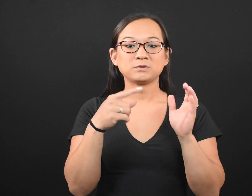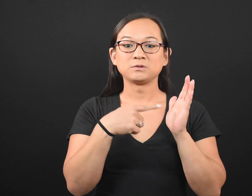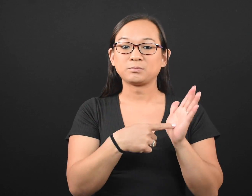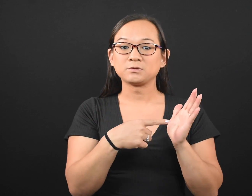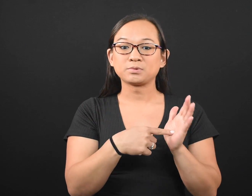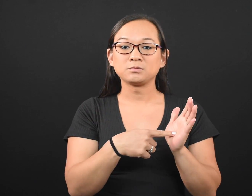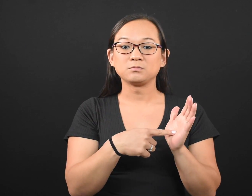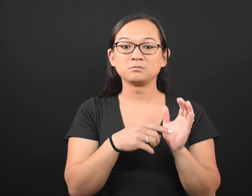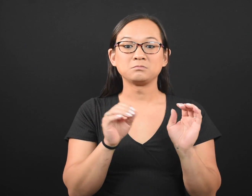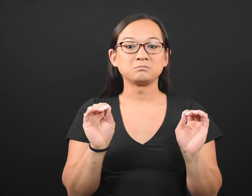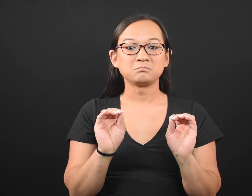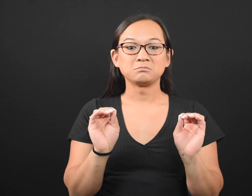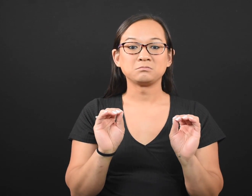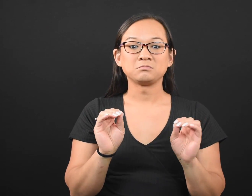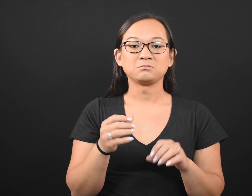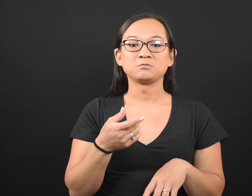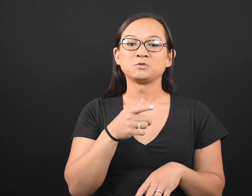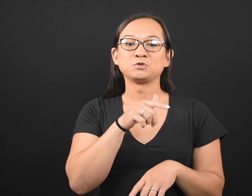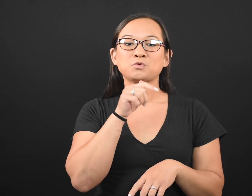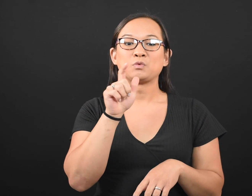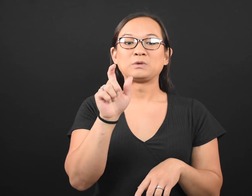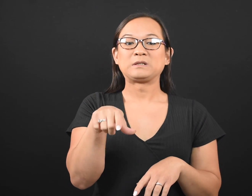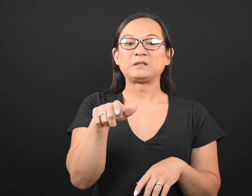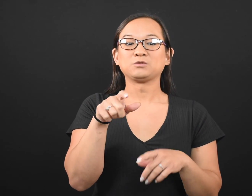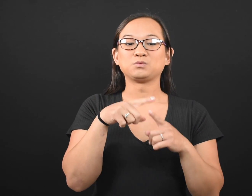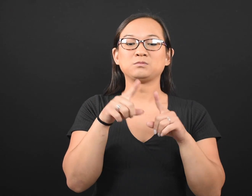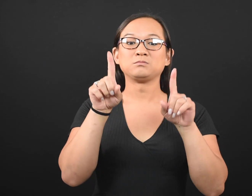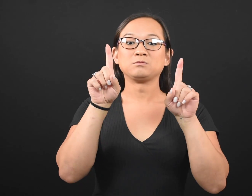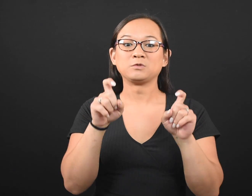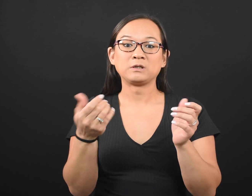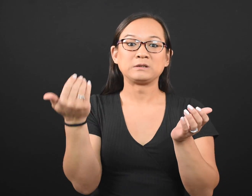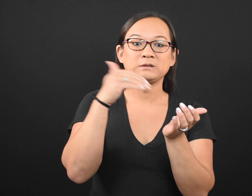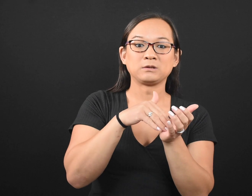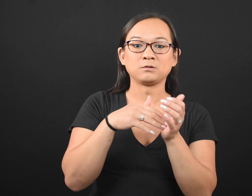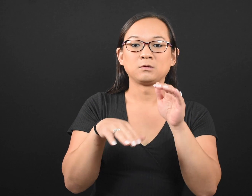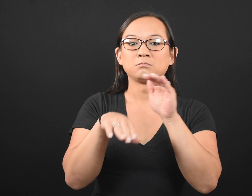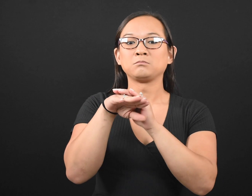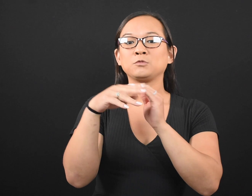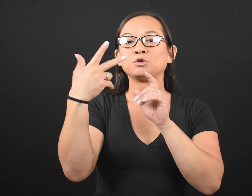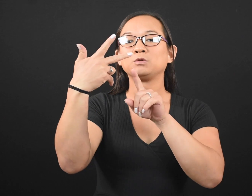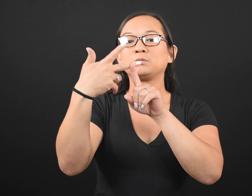COVID-19, they do not need to be retested for up to 3 months from their last positive test result.